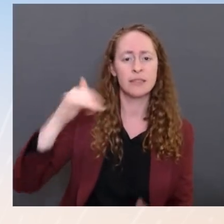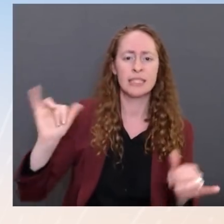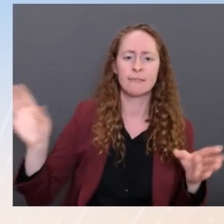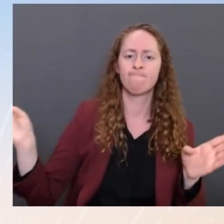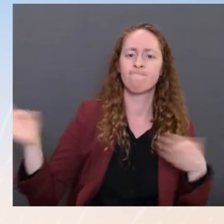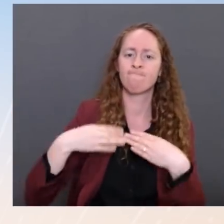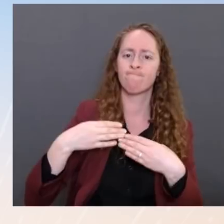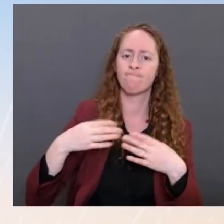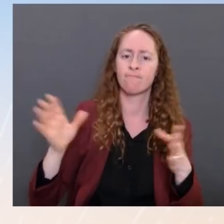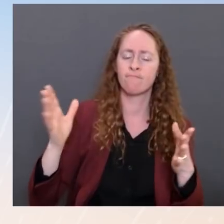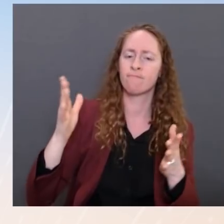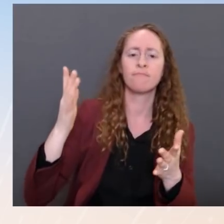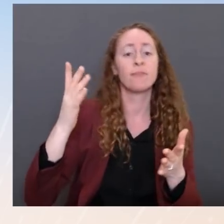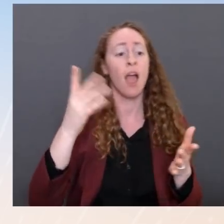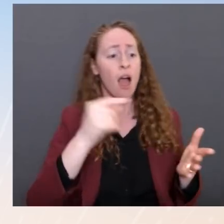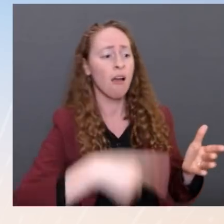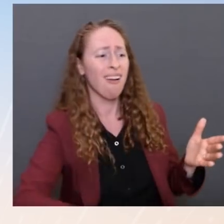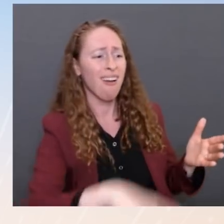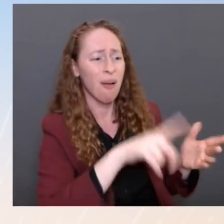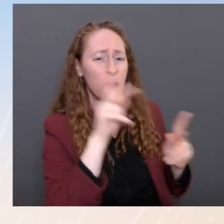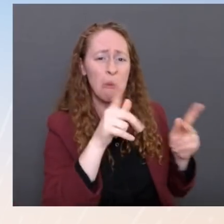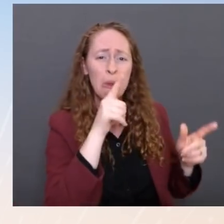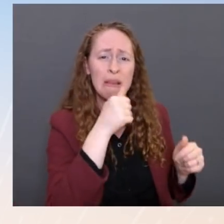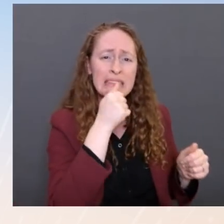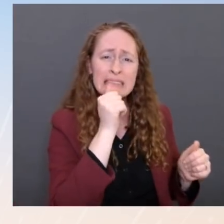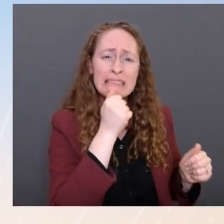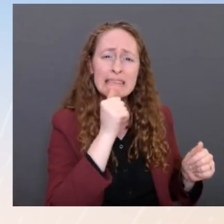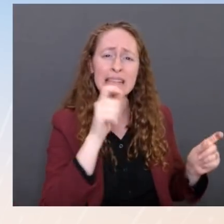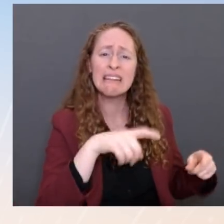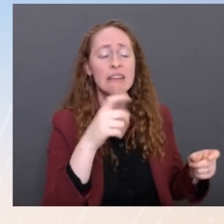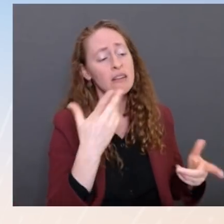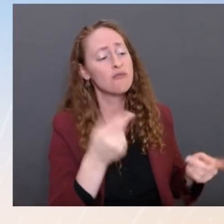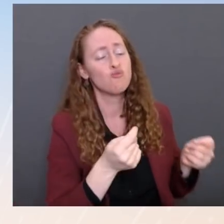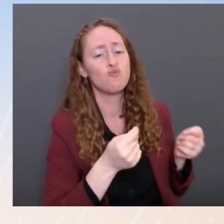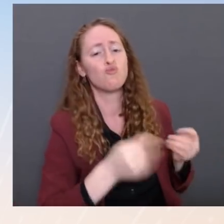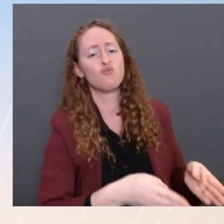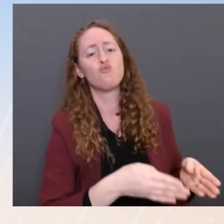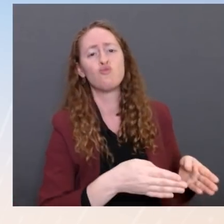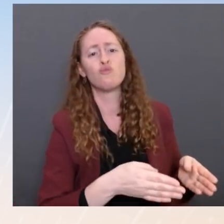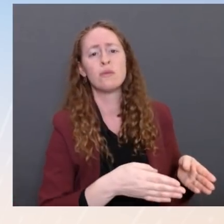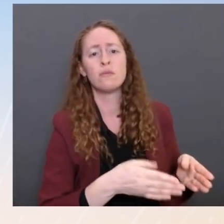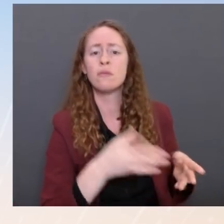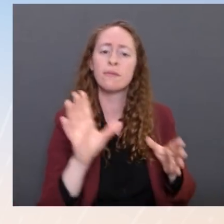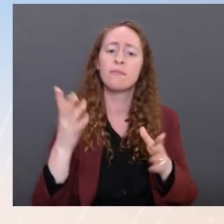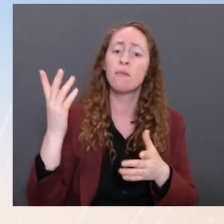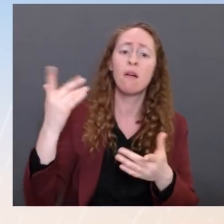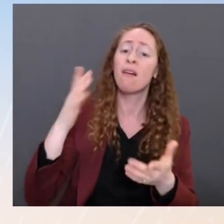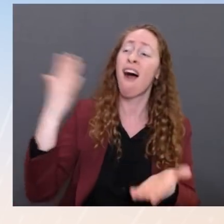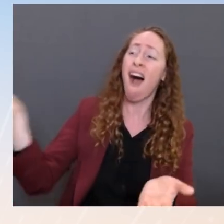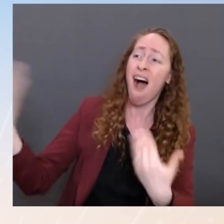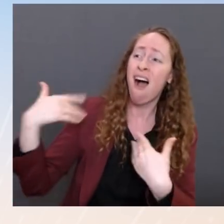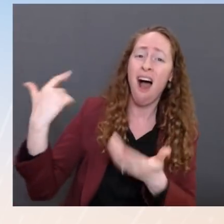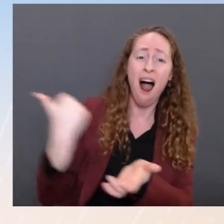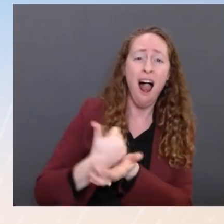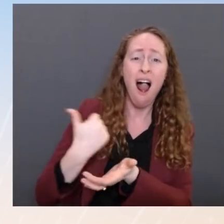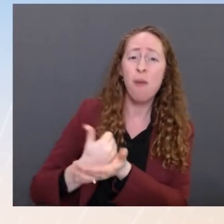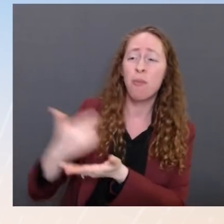it's also a range of humanitarian assistance that could very much help the people in the country. And instead, they divert resources